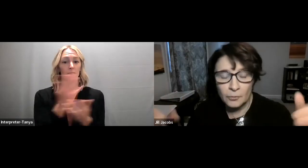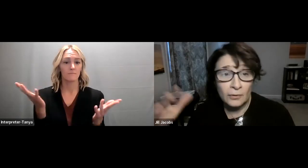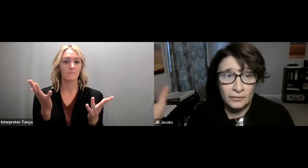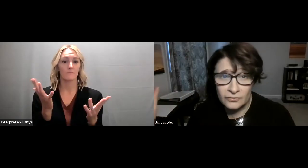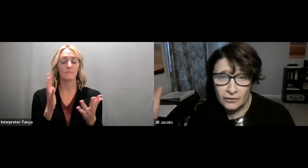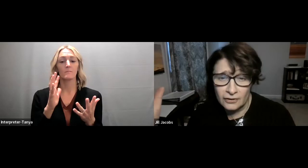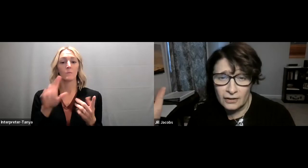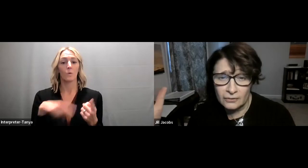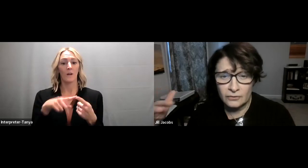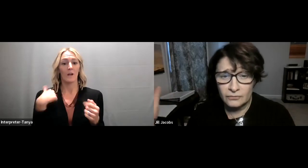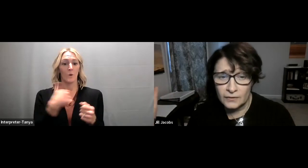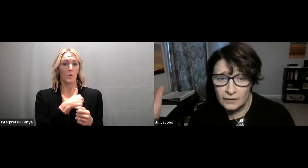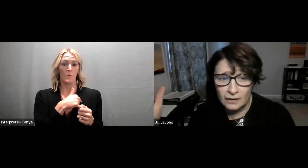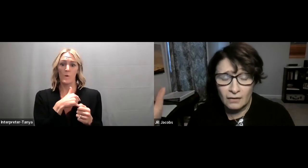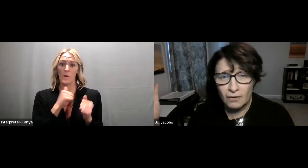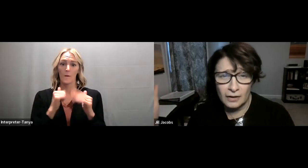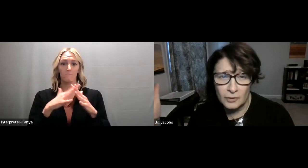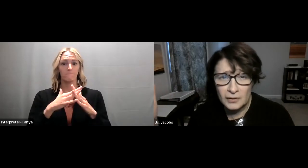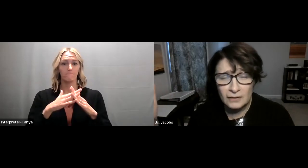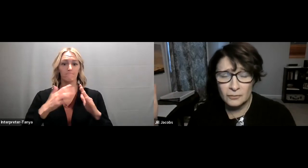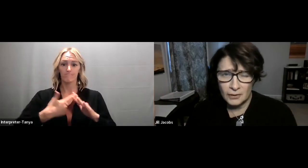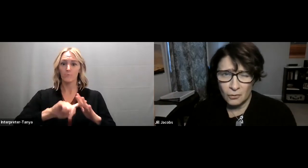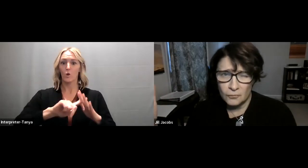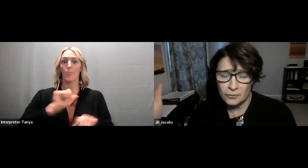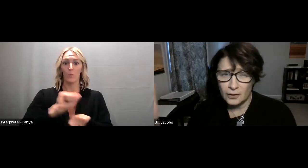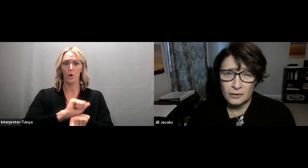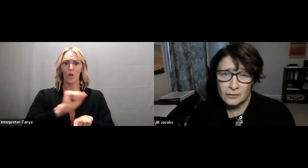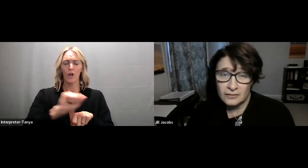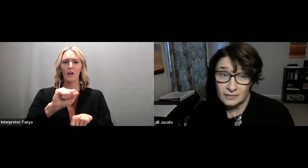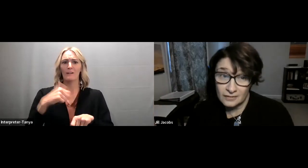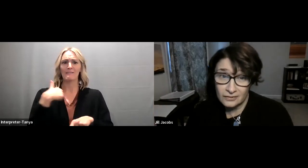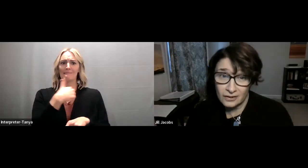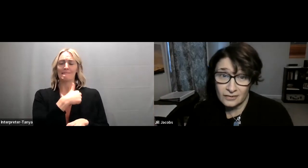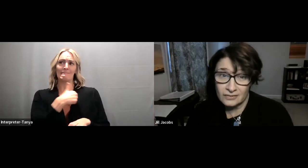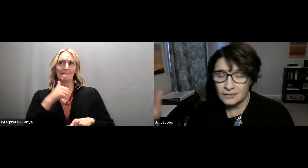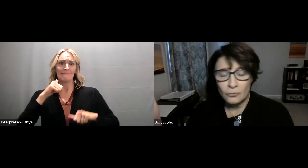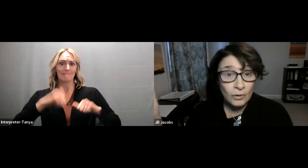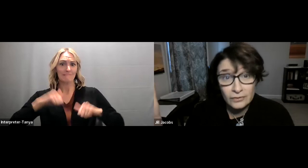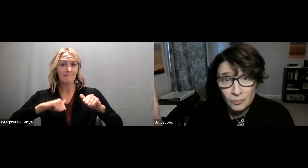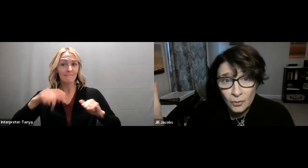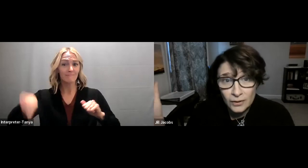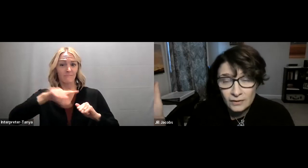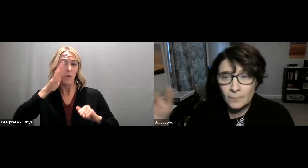board and started it there was this feeling of can we even be hopeful that anyone is going listen to us? What's the point?